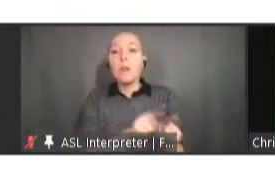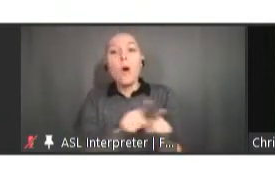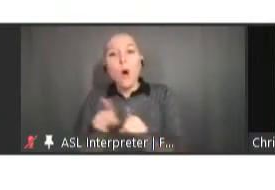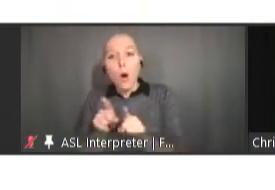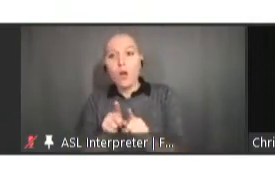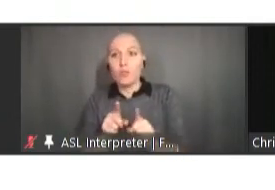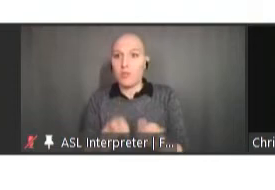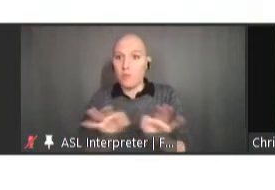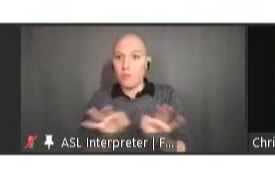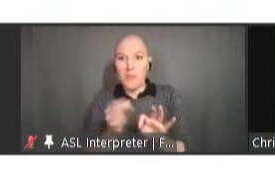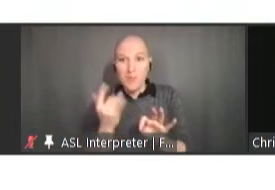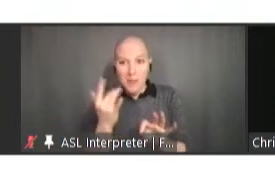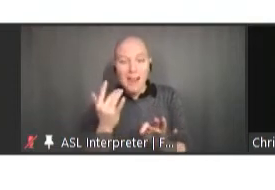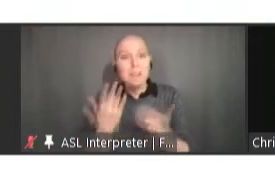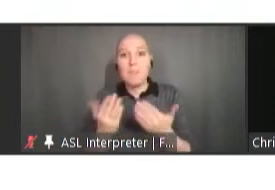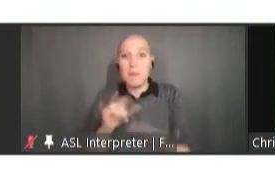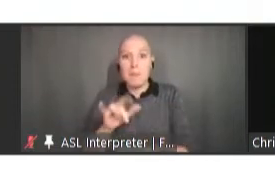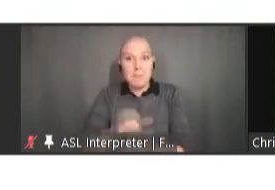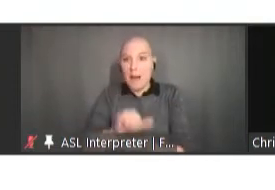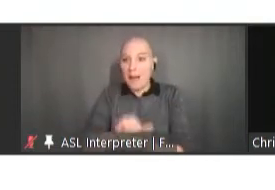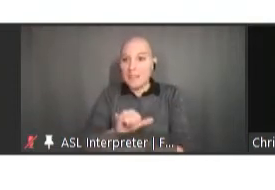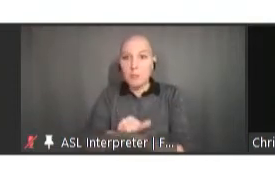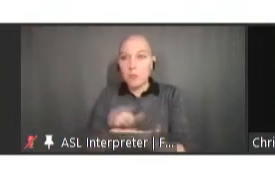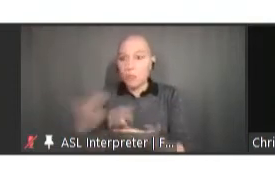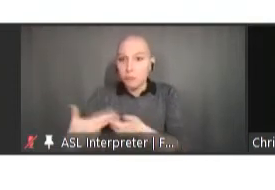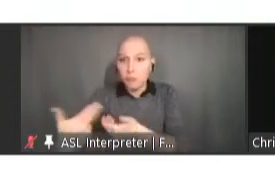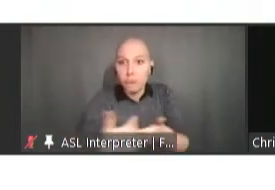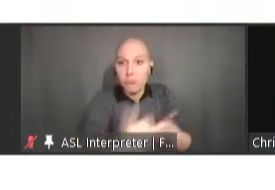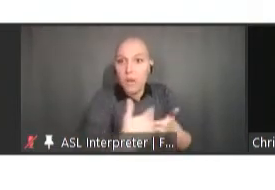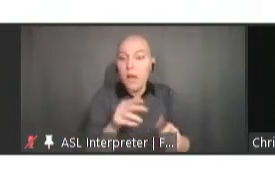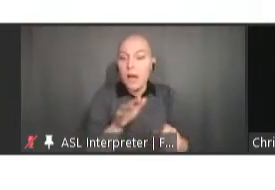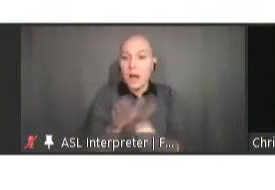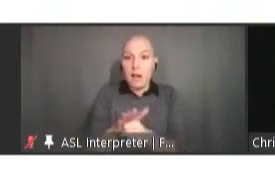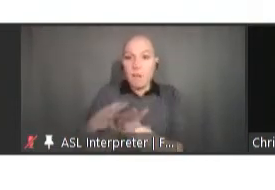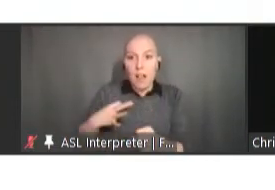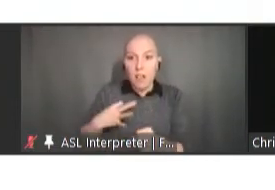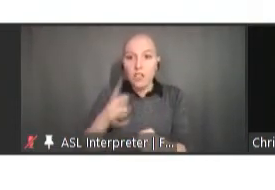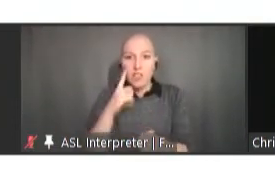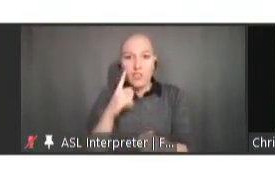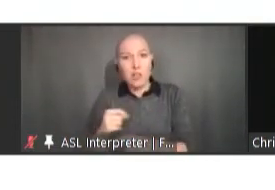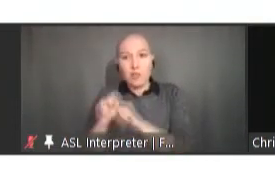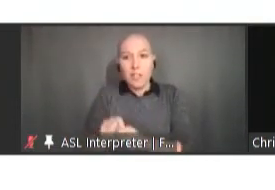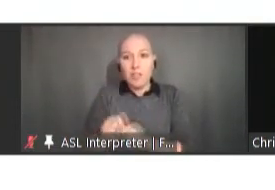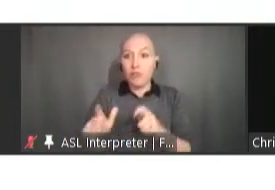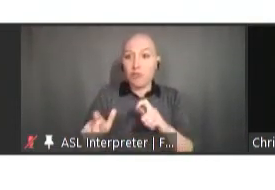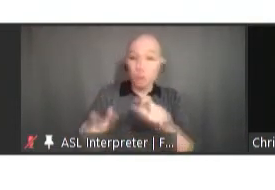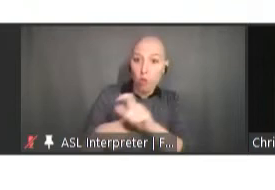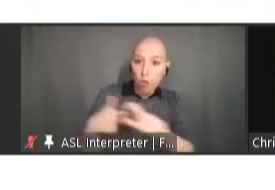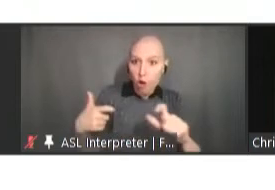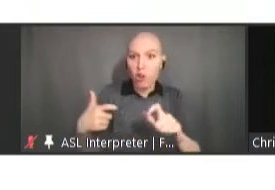enough -- enroll enough volunteers in traditional large randomized phase 3 studies for a new vaccine